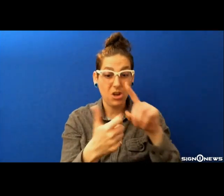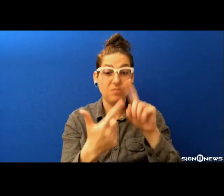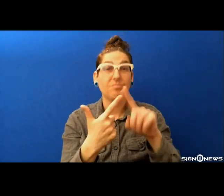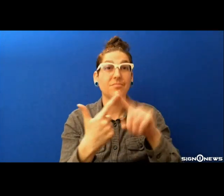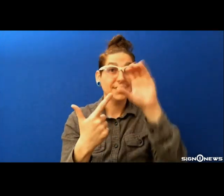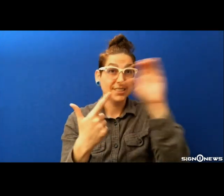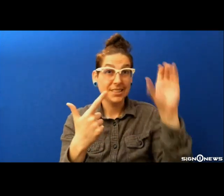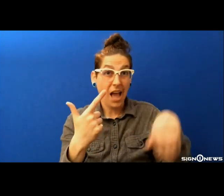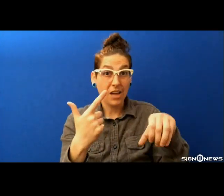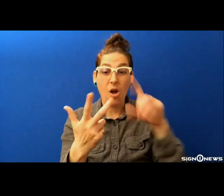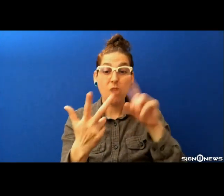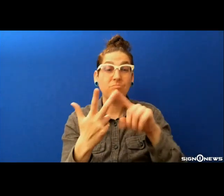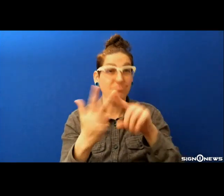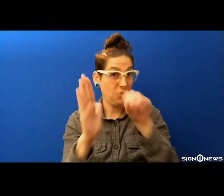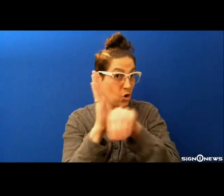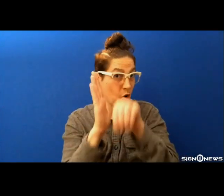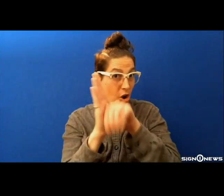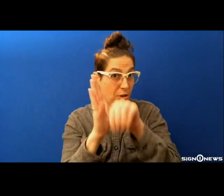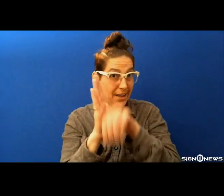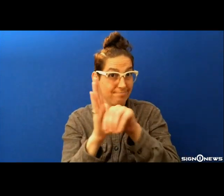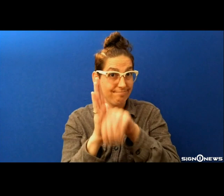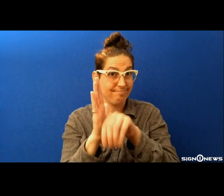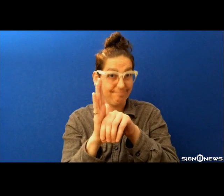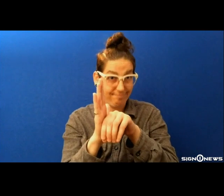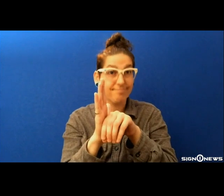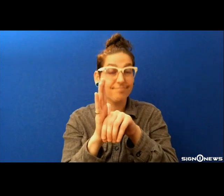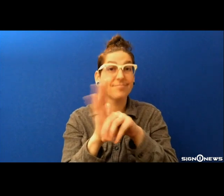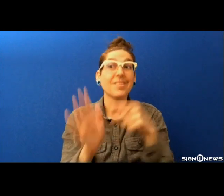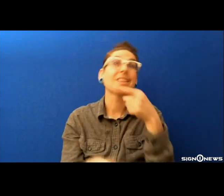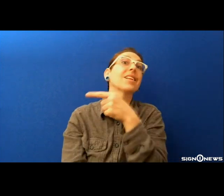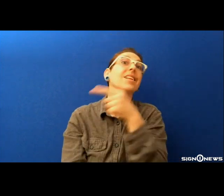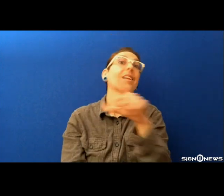hotspots such as Detroit, Chicago and New Orleans.